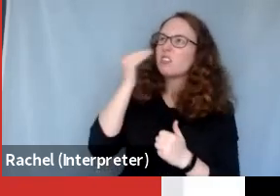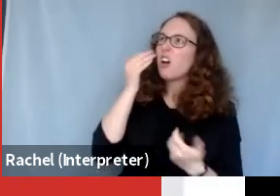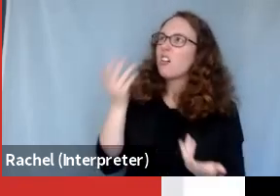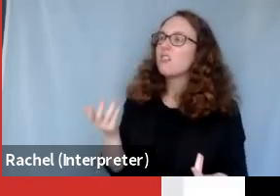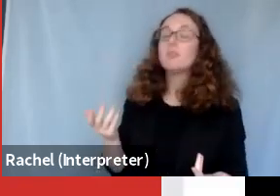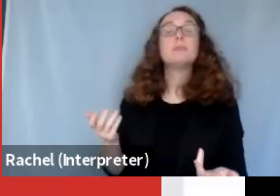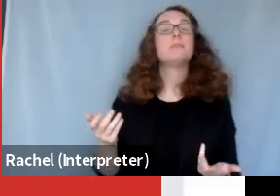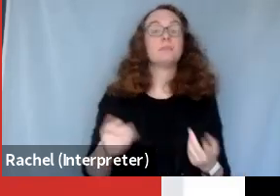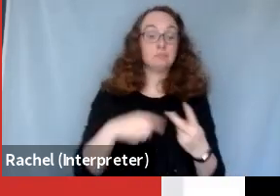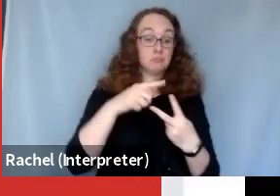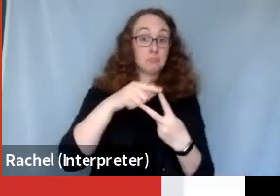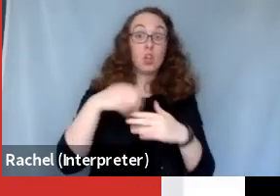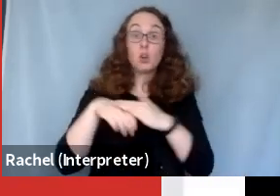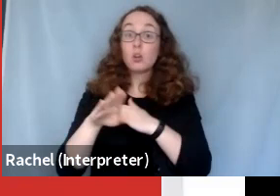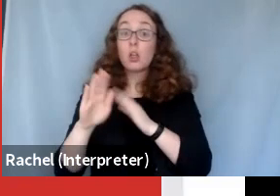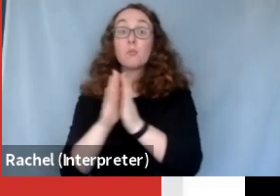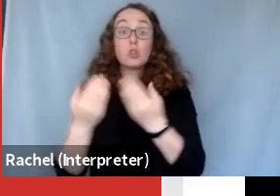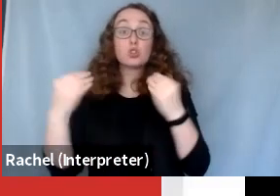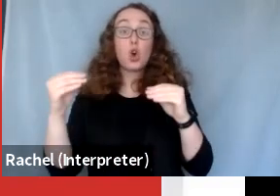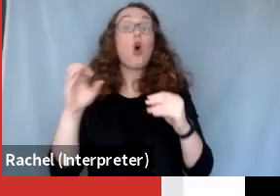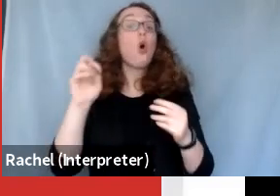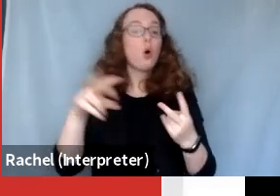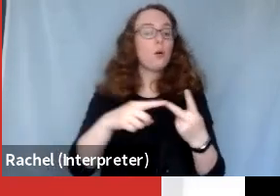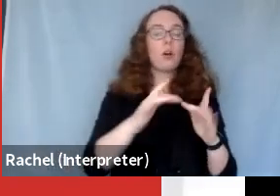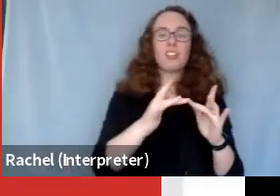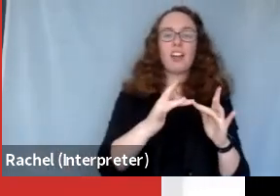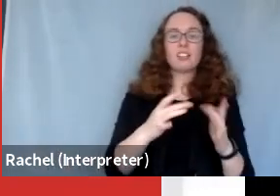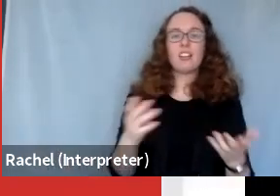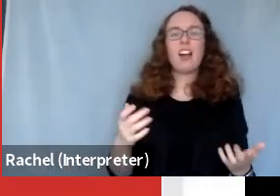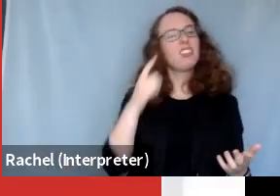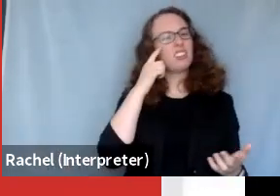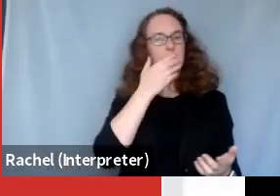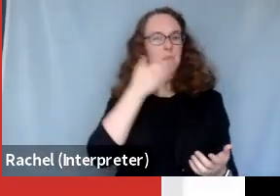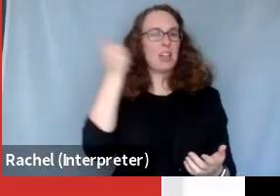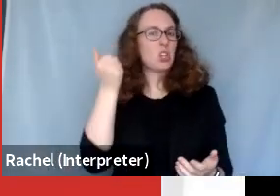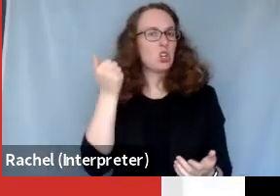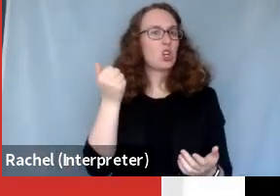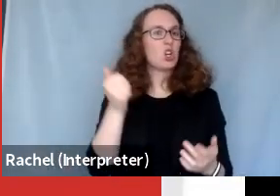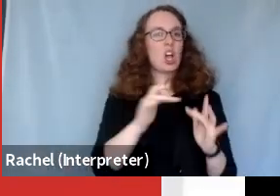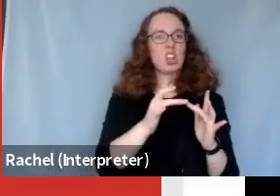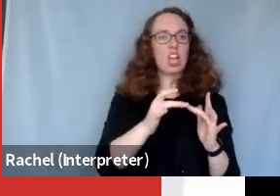go online, and it's probably the best way to do it just to verify, if you have to come into the store physically for whatever reason